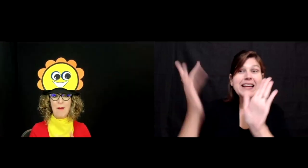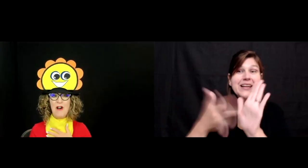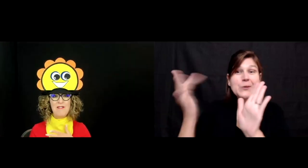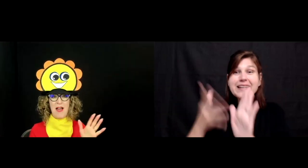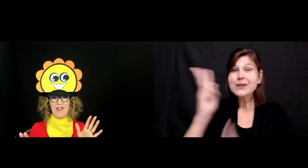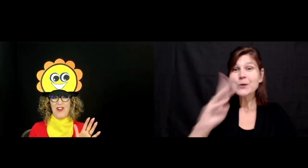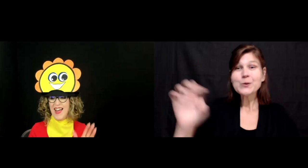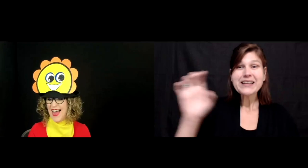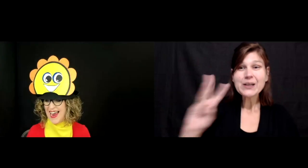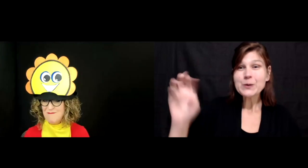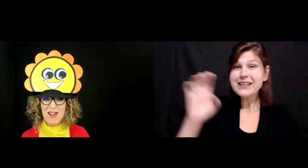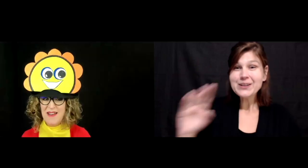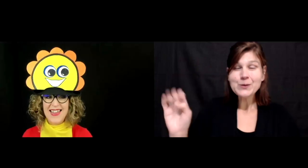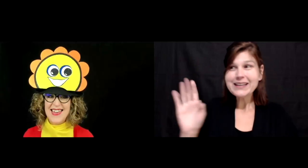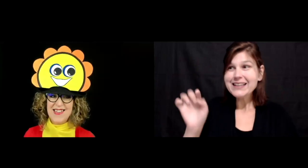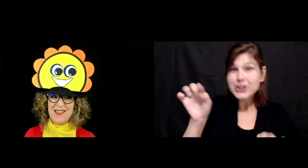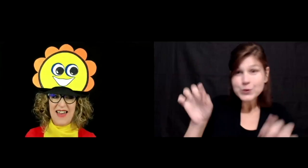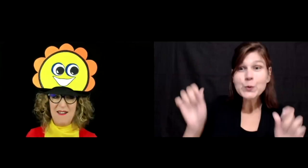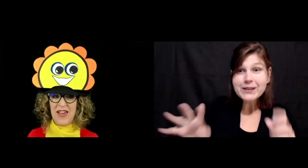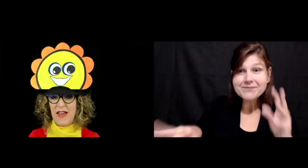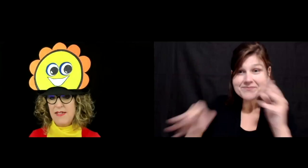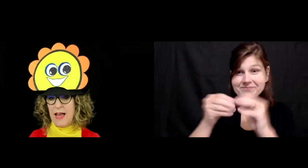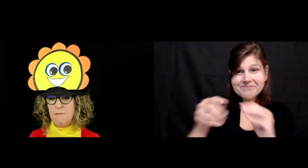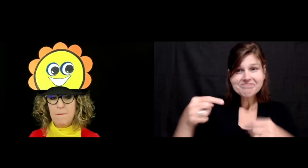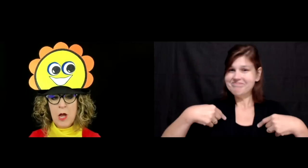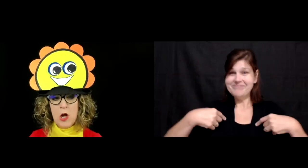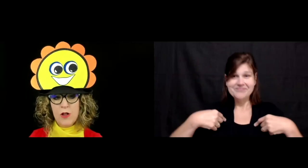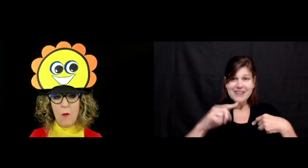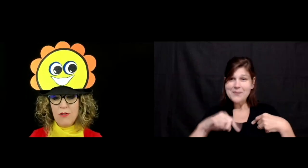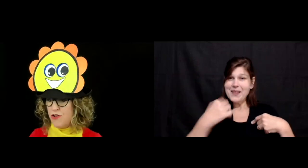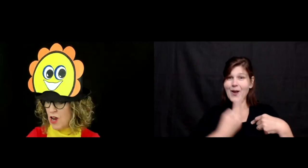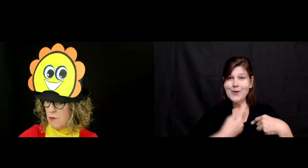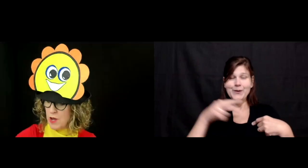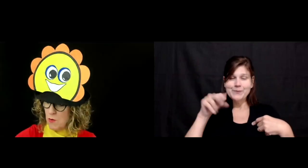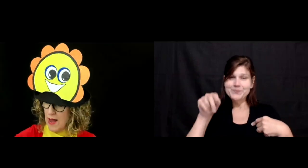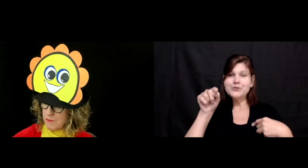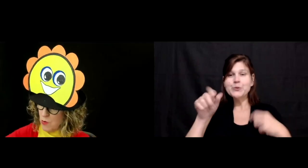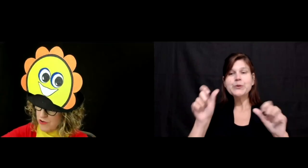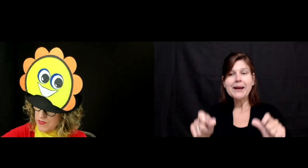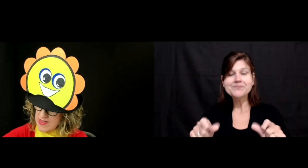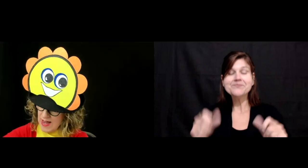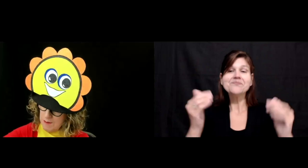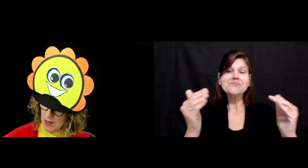I'm not special in my ability to do that, make that sound. So I want to show you just watching the time.